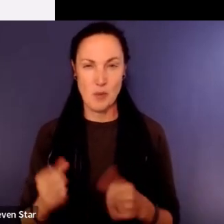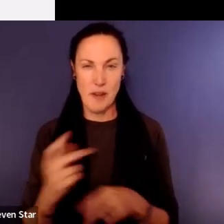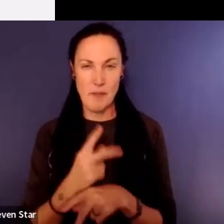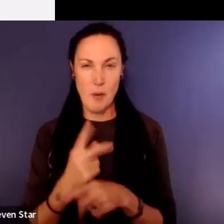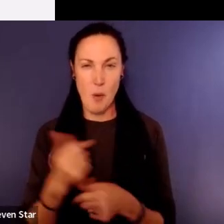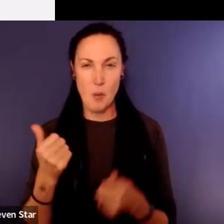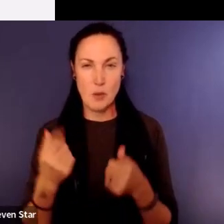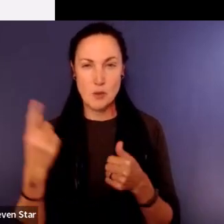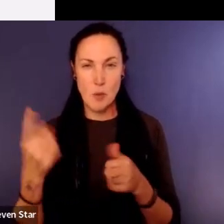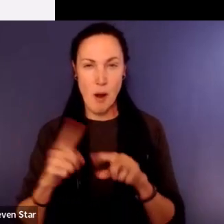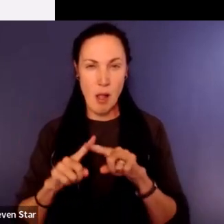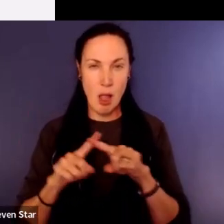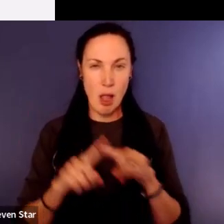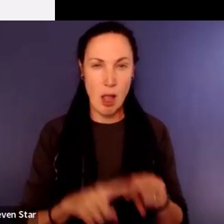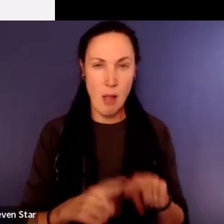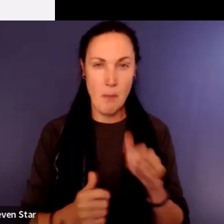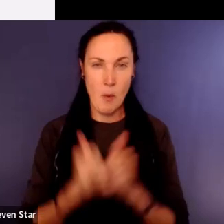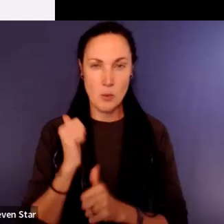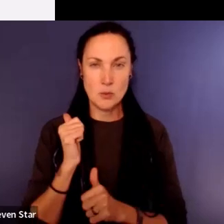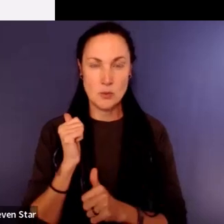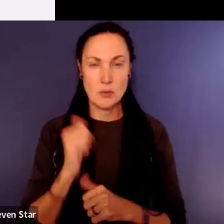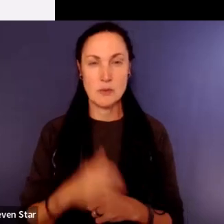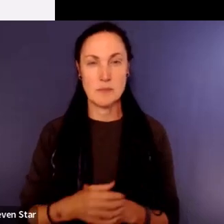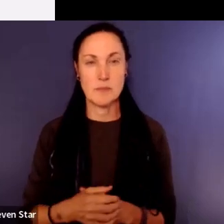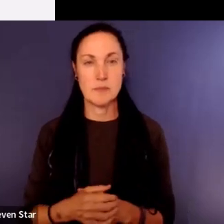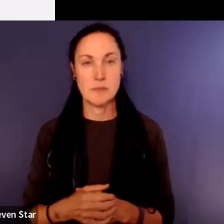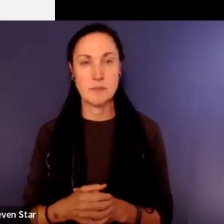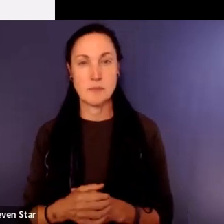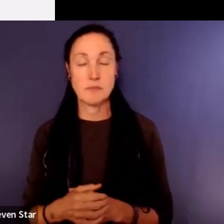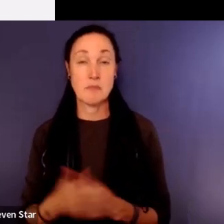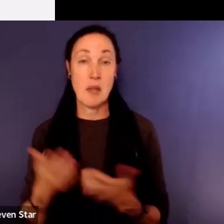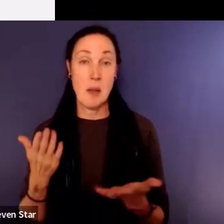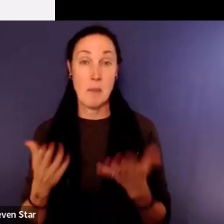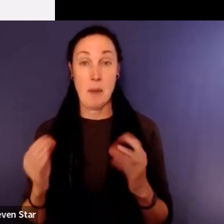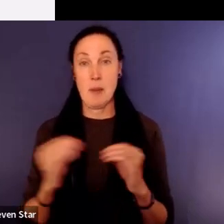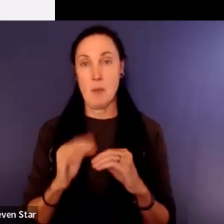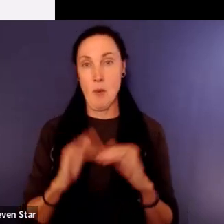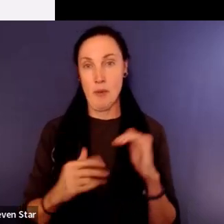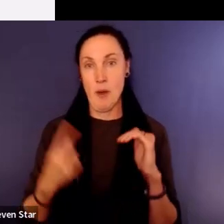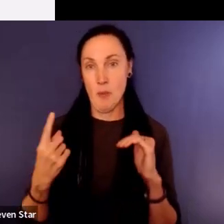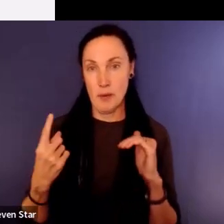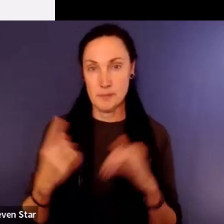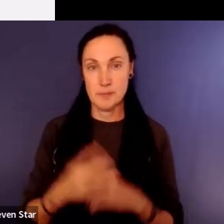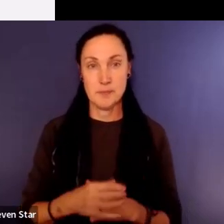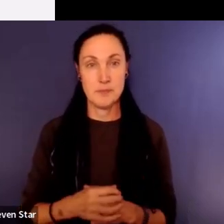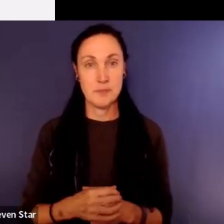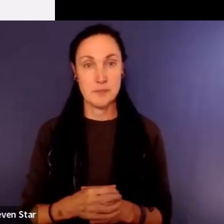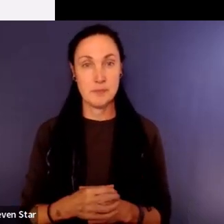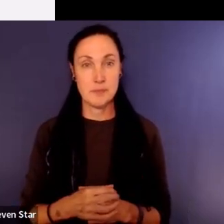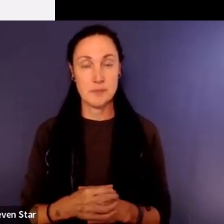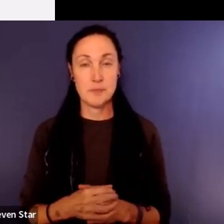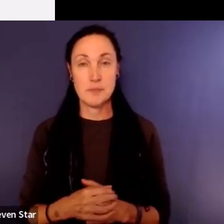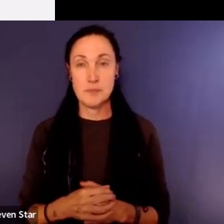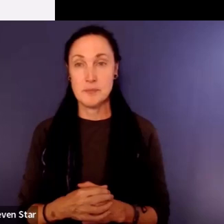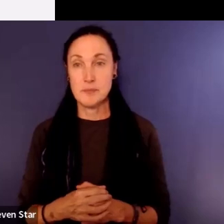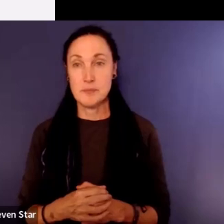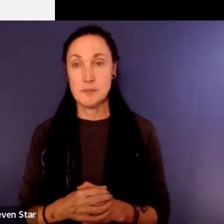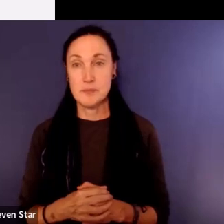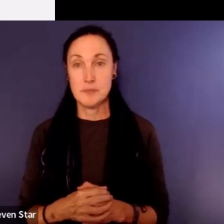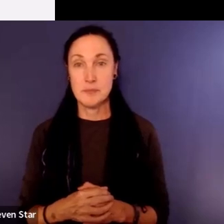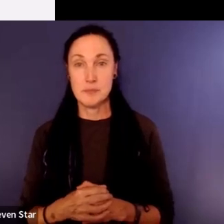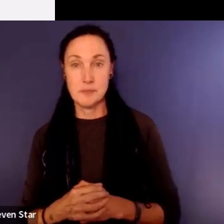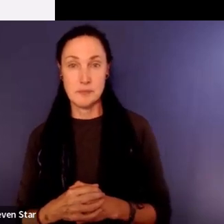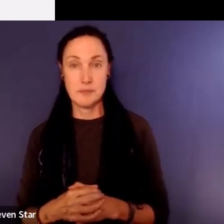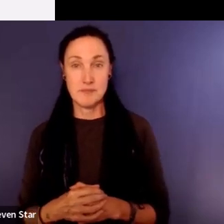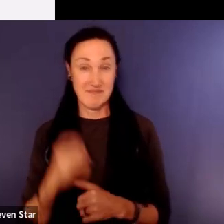there are multiple. It doesn’t mean that whatever you find out by doing this won't change. It could